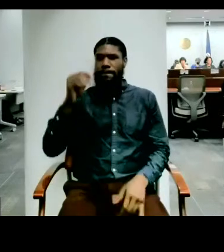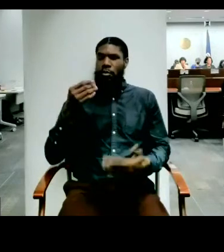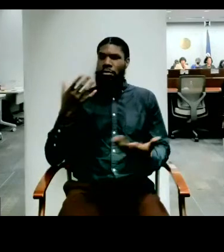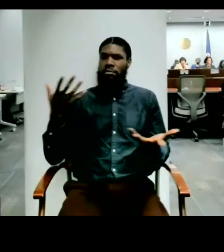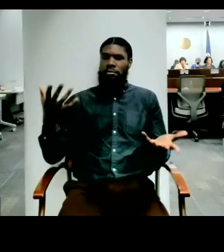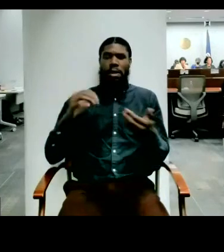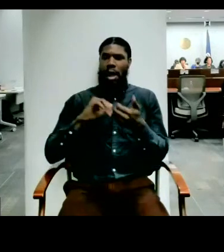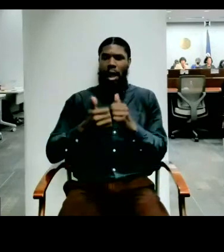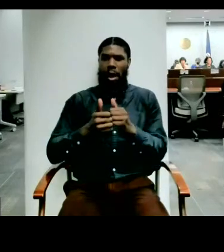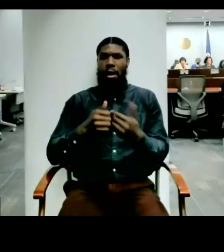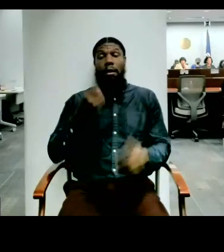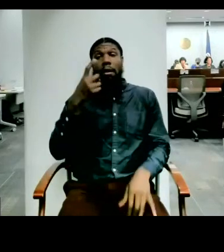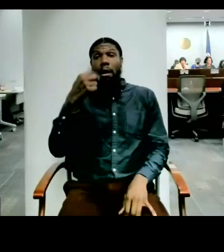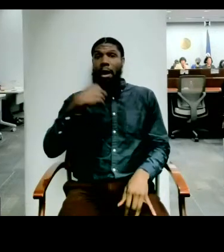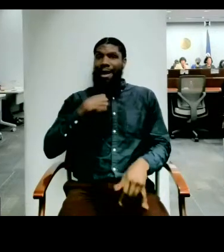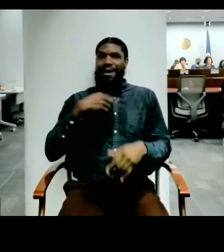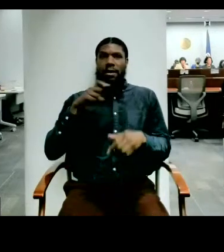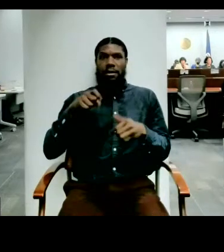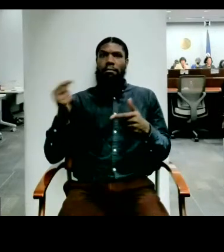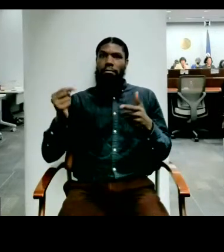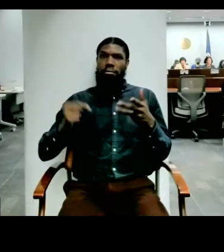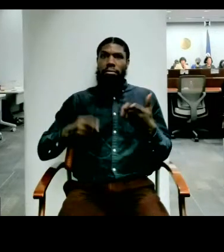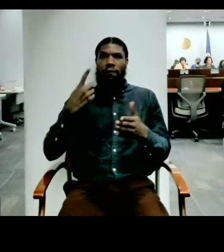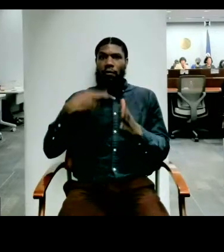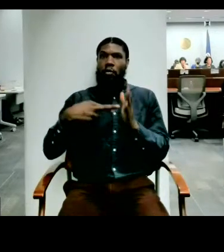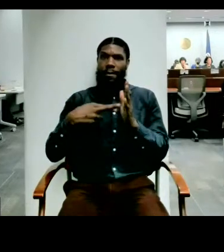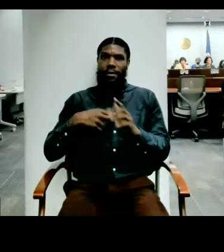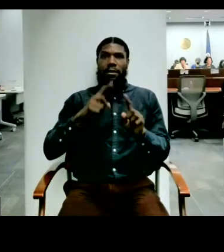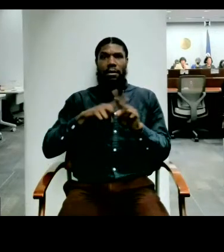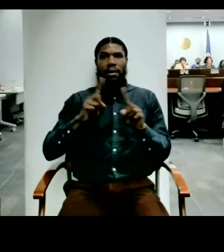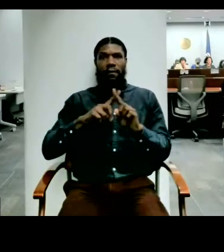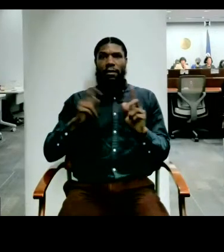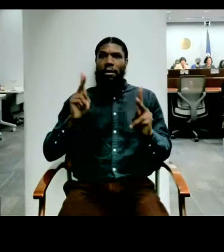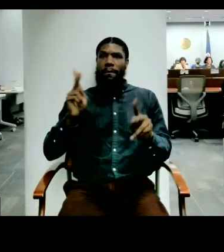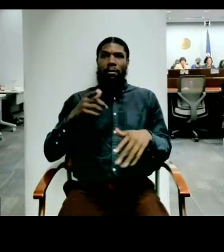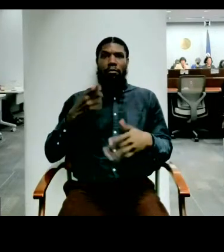I need the guy the plaintiff work inside working to help get them correct.